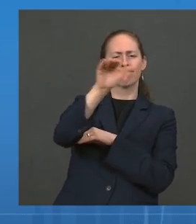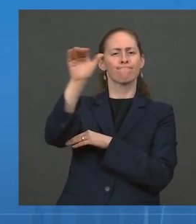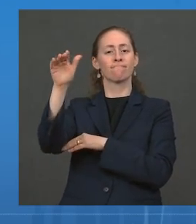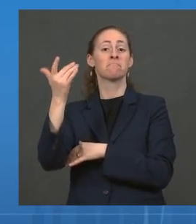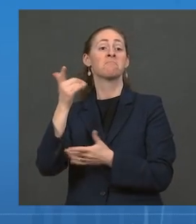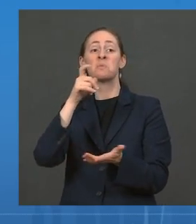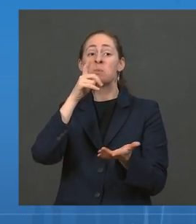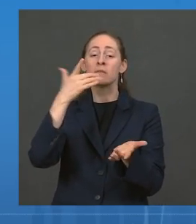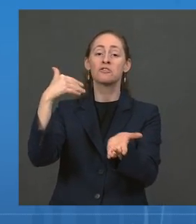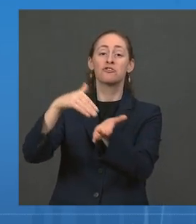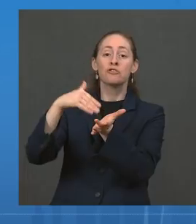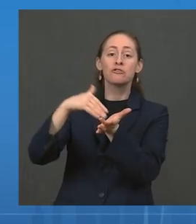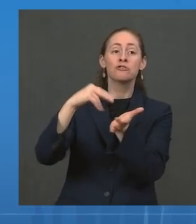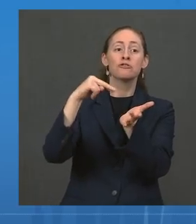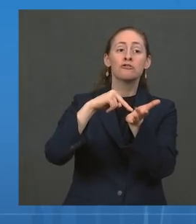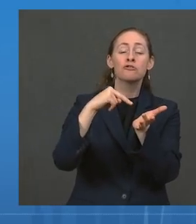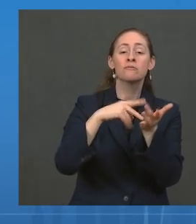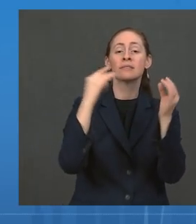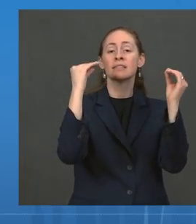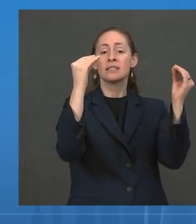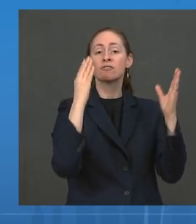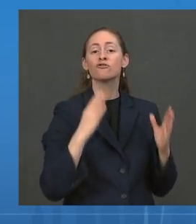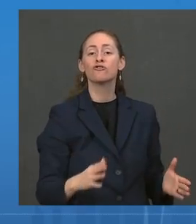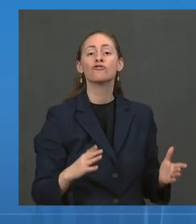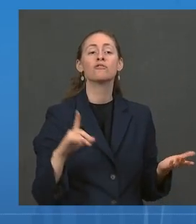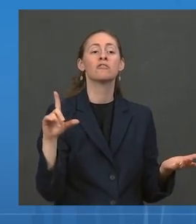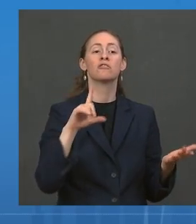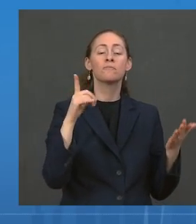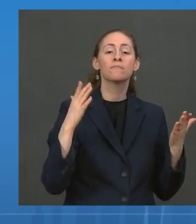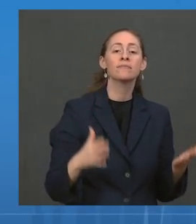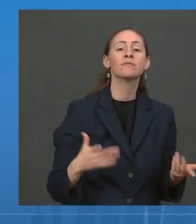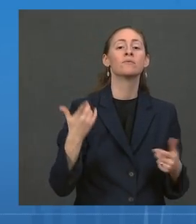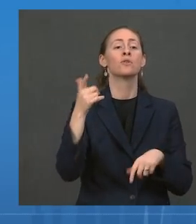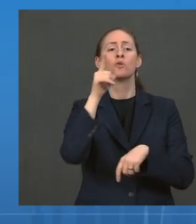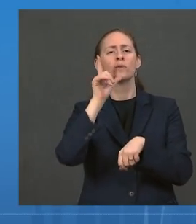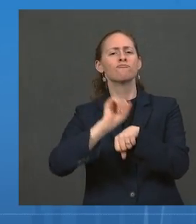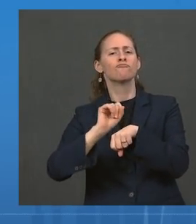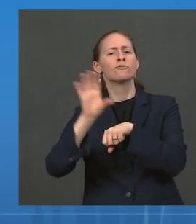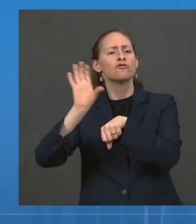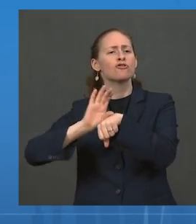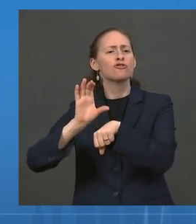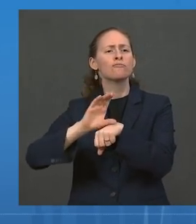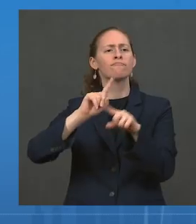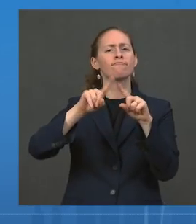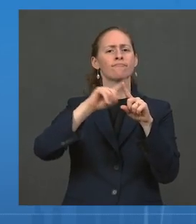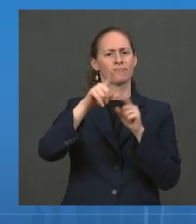to librarians, to faith leaders, and really anyone who's concerned about health misinformation in their community.